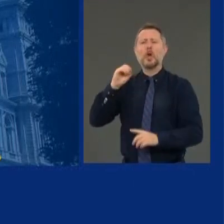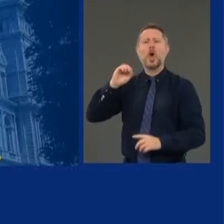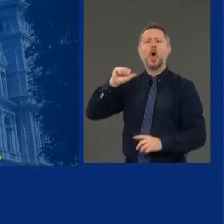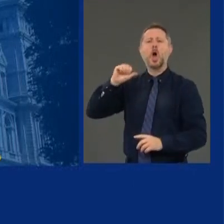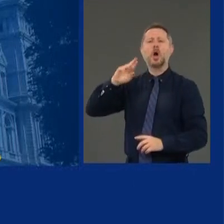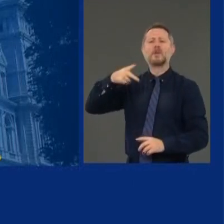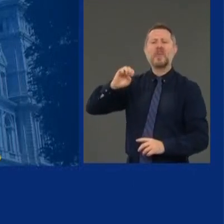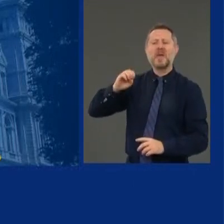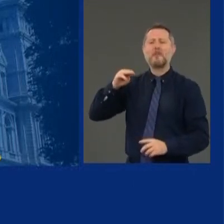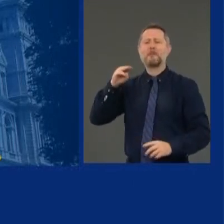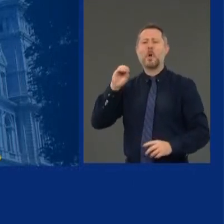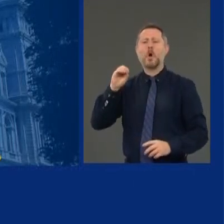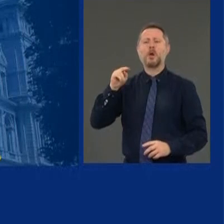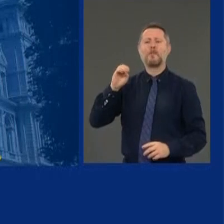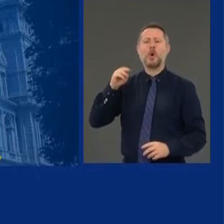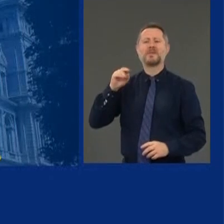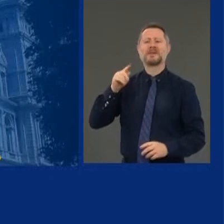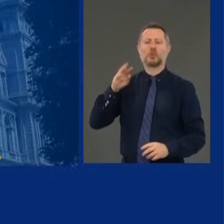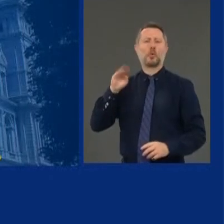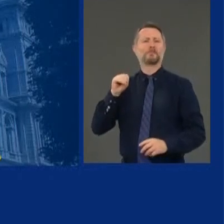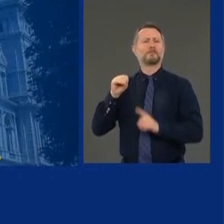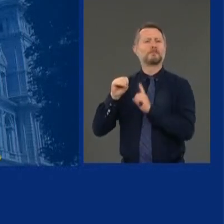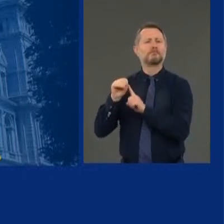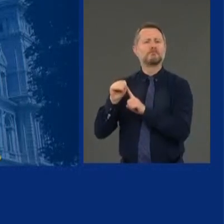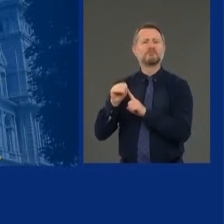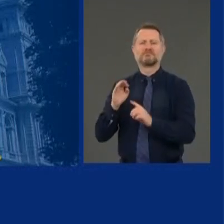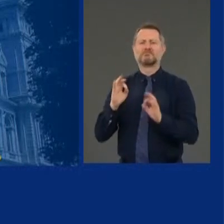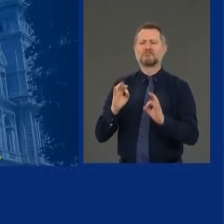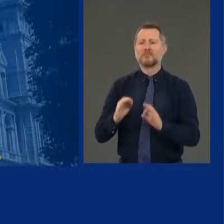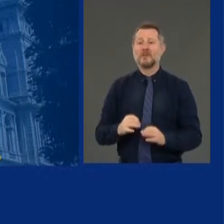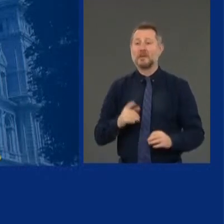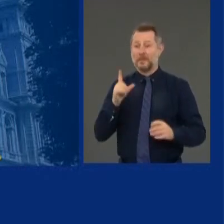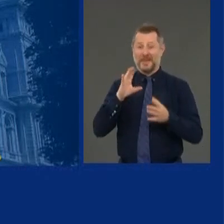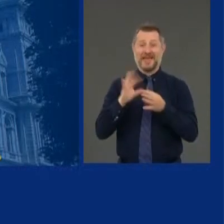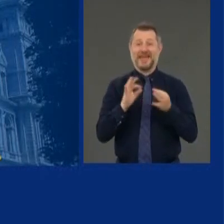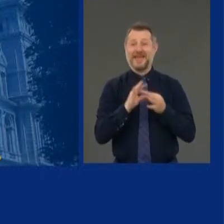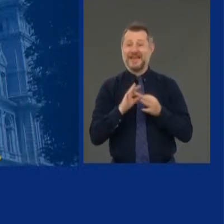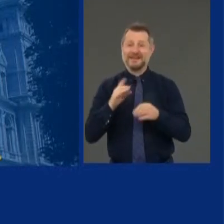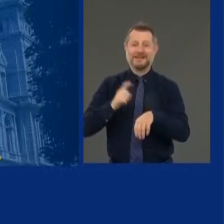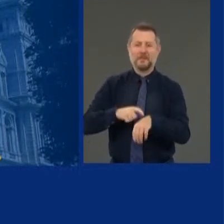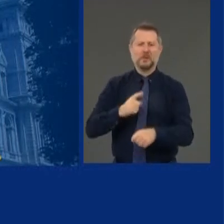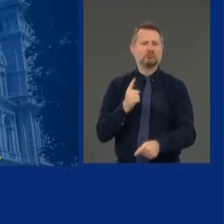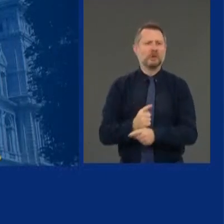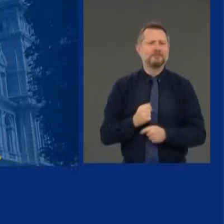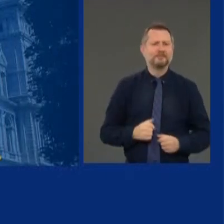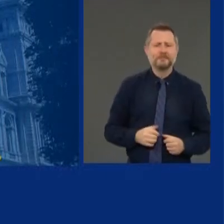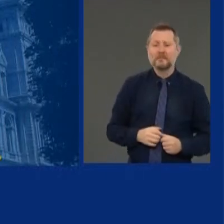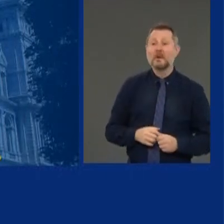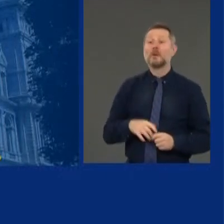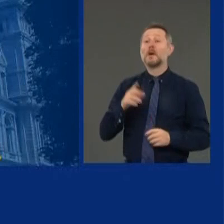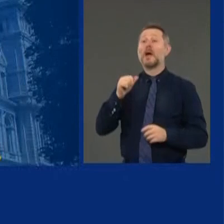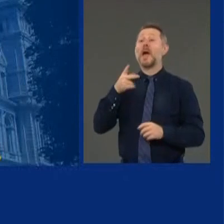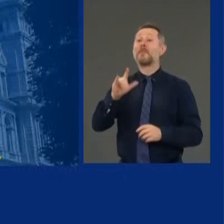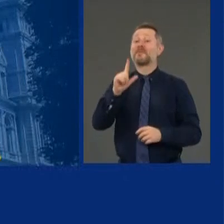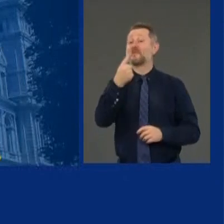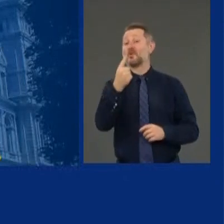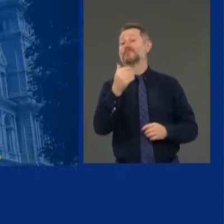PEOPLE HAVE SAID WE HAVE TO CHANGE OUR POLICE DEPARTMENTS AND OUR PUBLIC SAFETY STRATEGY.